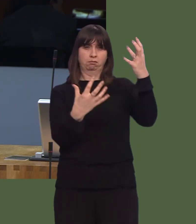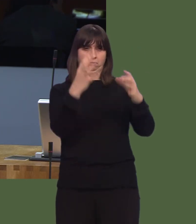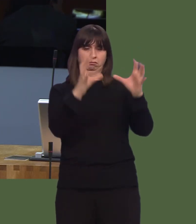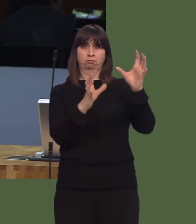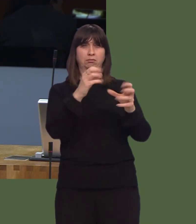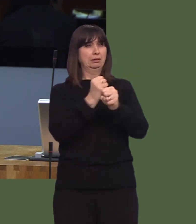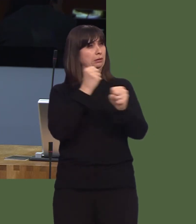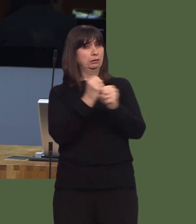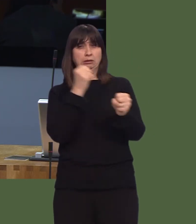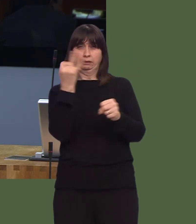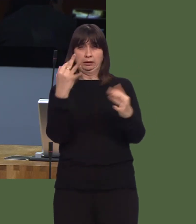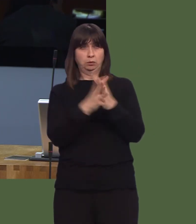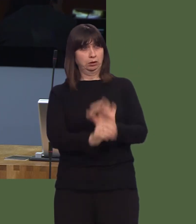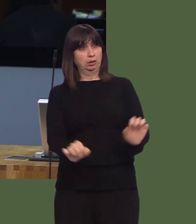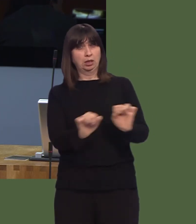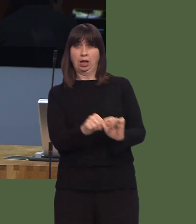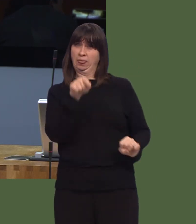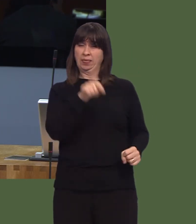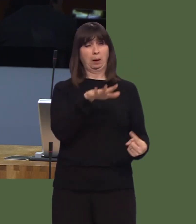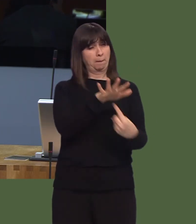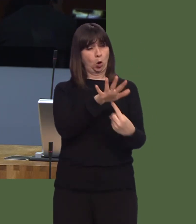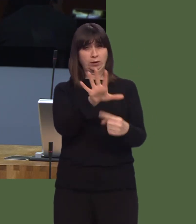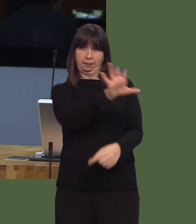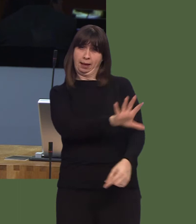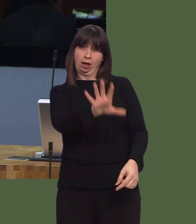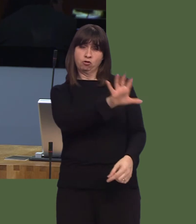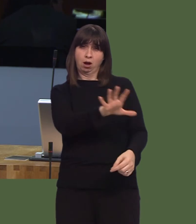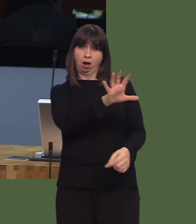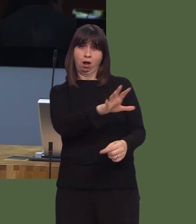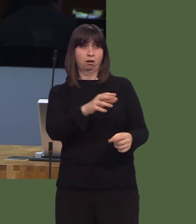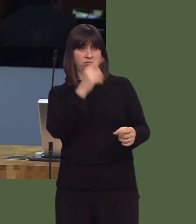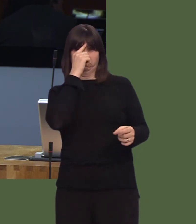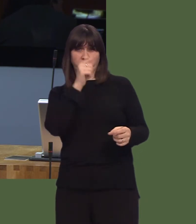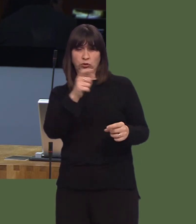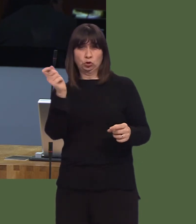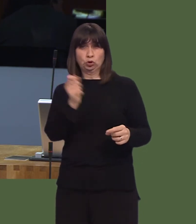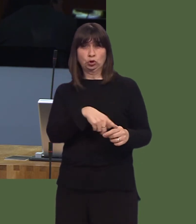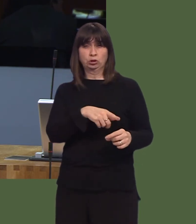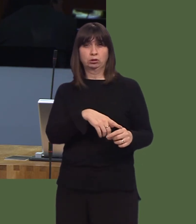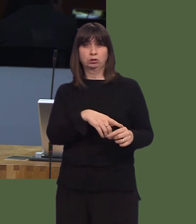advisable in projects of this kind that they should be conducted not just in normal working